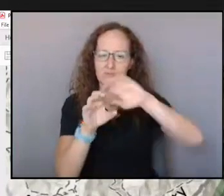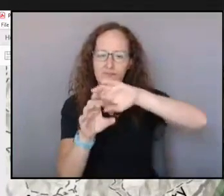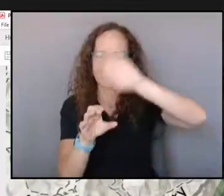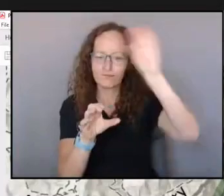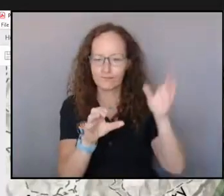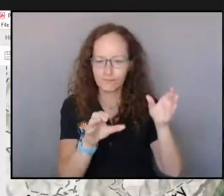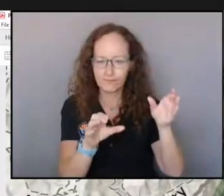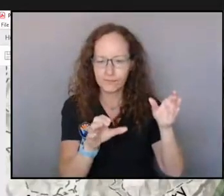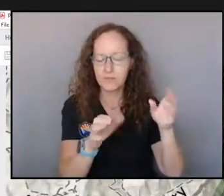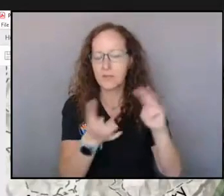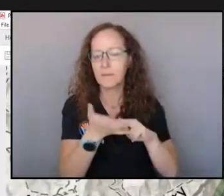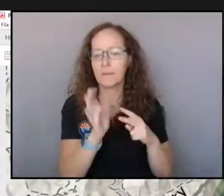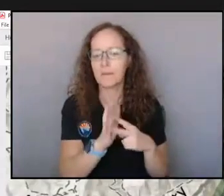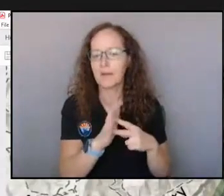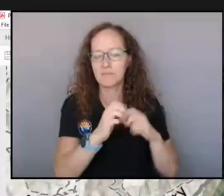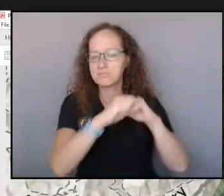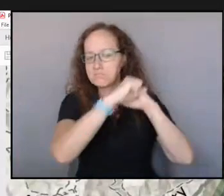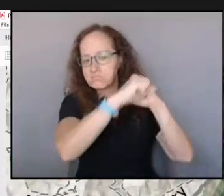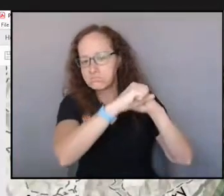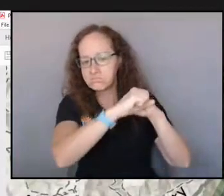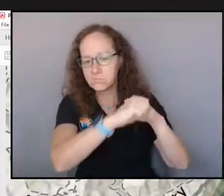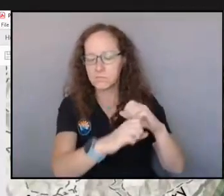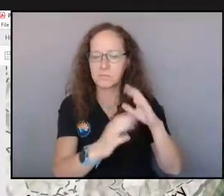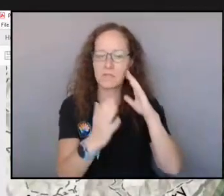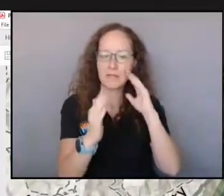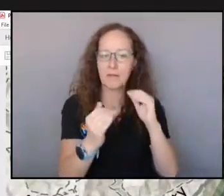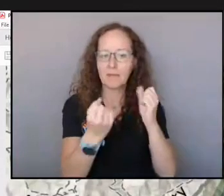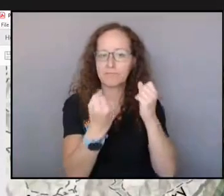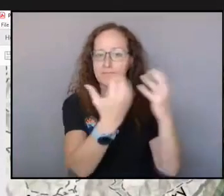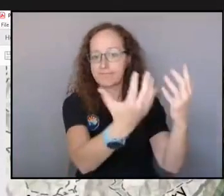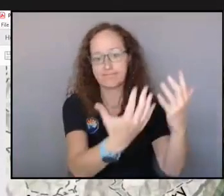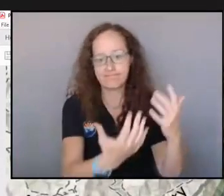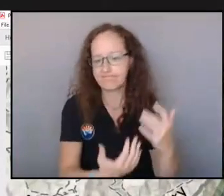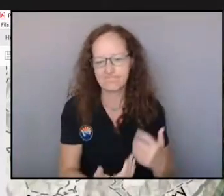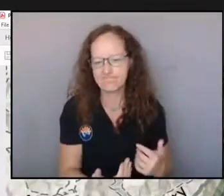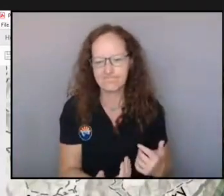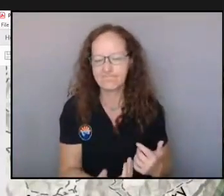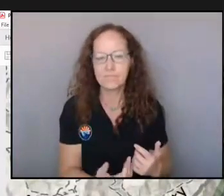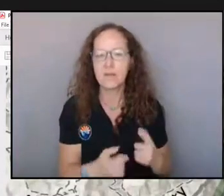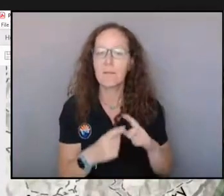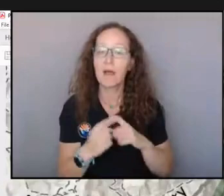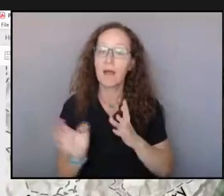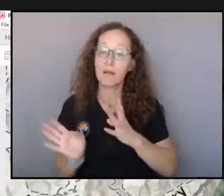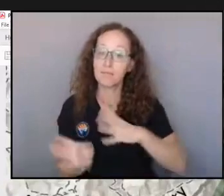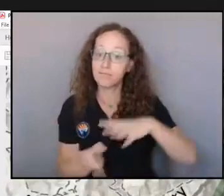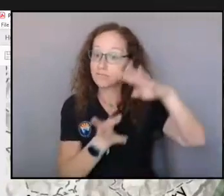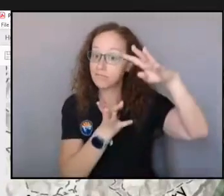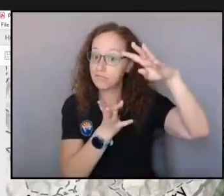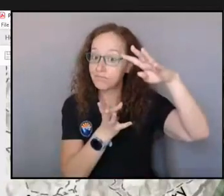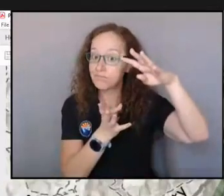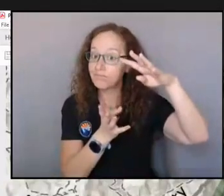WE PUT A LITTLE SOUTHERLY WIND ON THAT, OUT OF THE SOUTH, OR WEST-SOUTHWEST, THAT IS GOING TO EXPOSE THAT